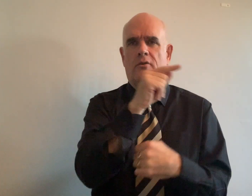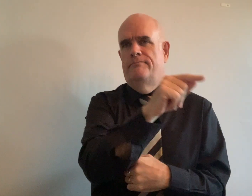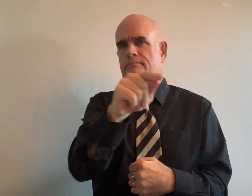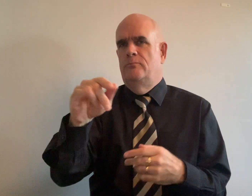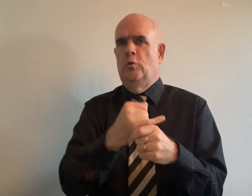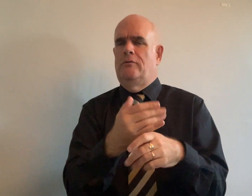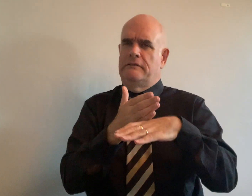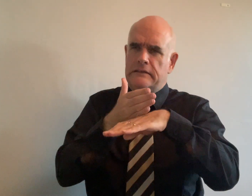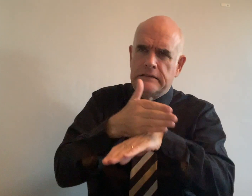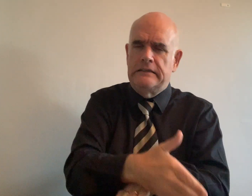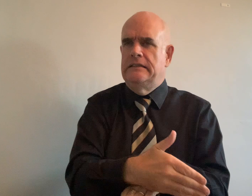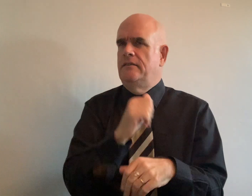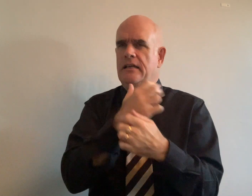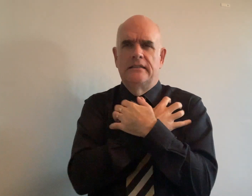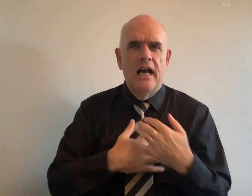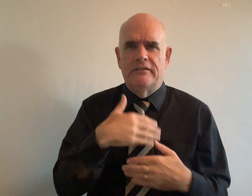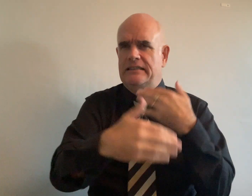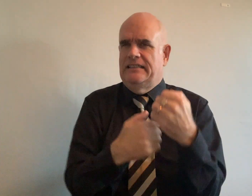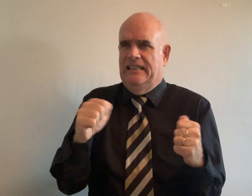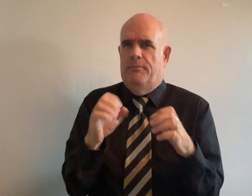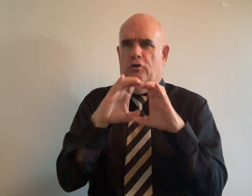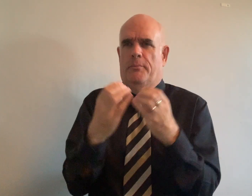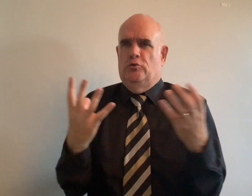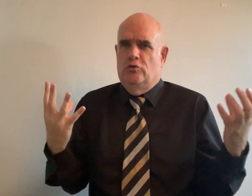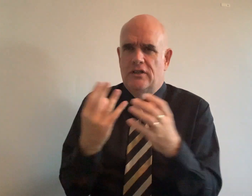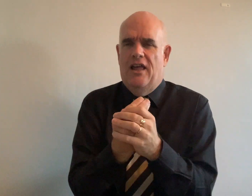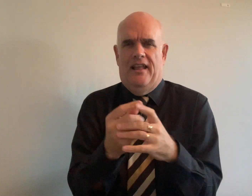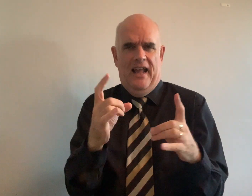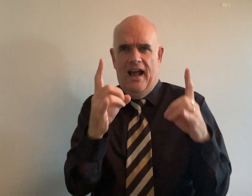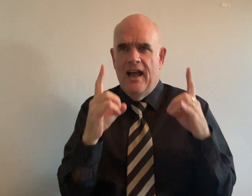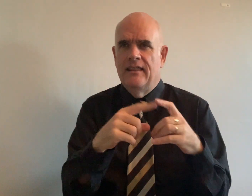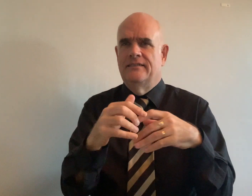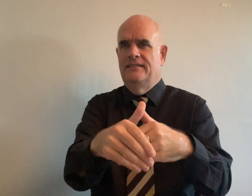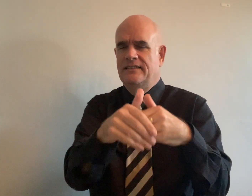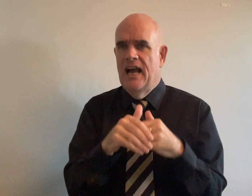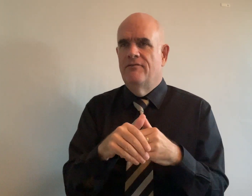communities, wherever they may be, healthy and safe - the many Irish medical staff